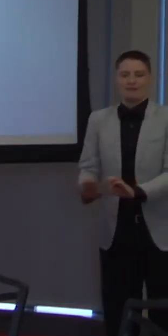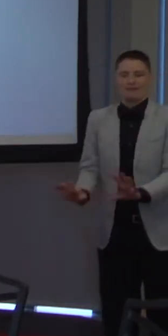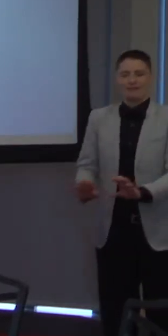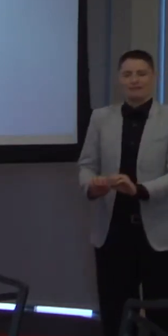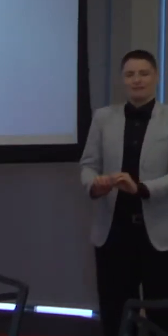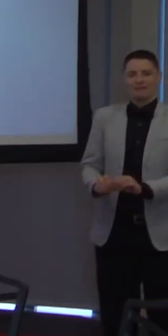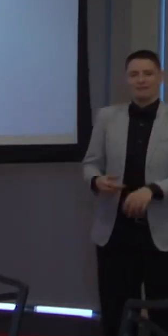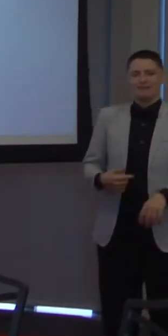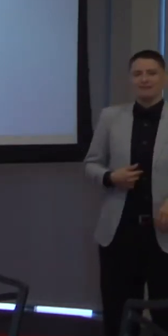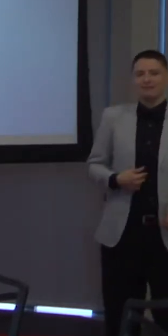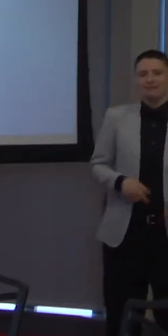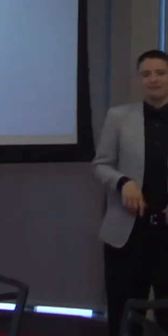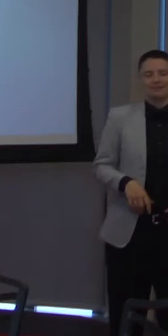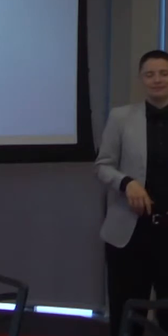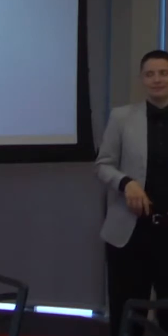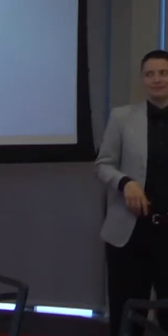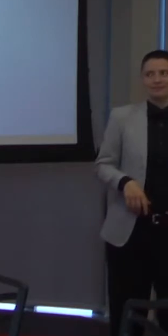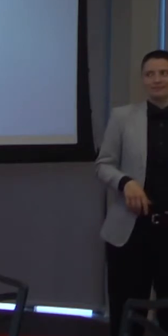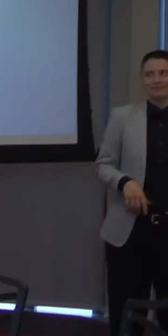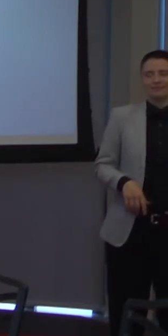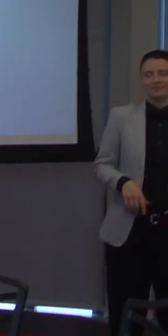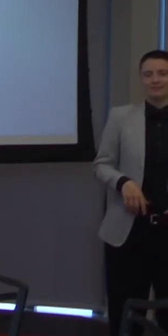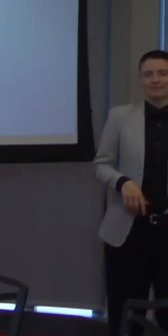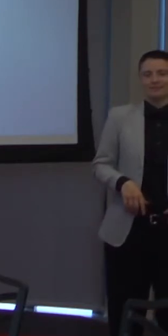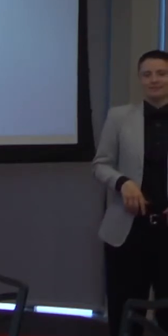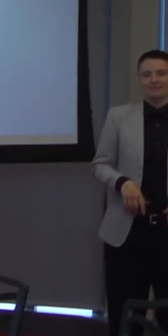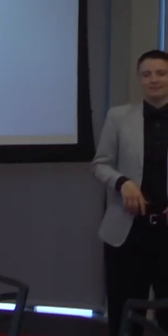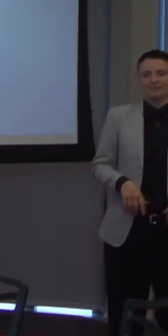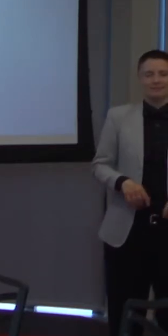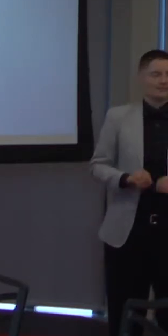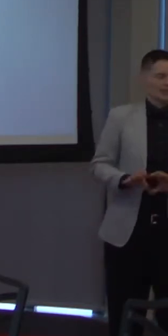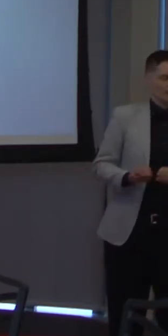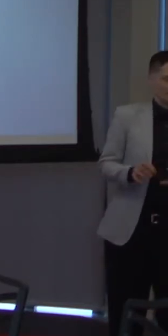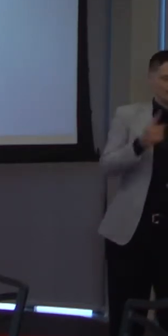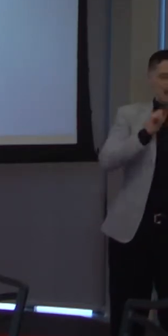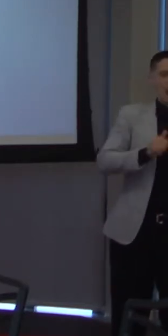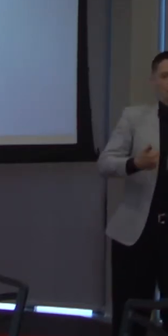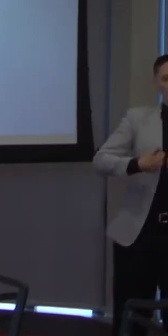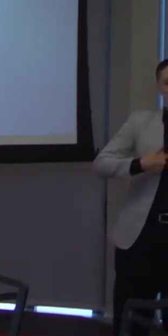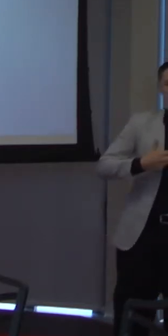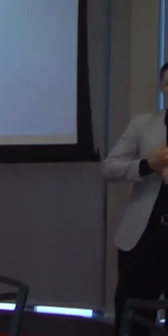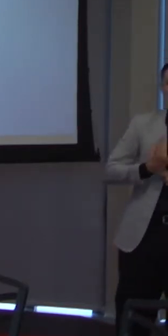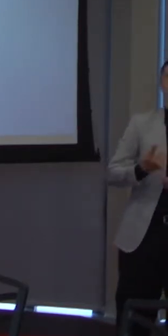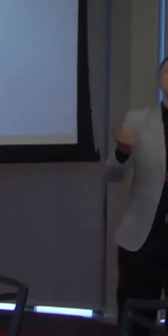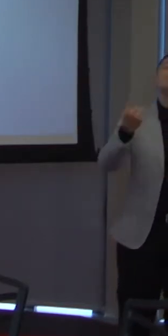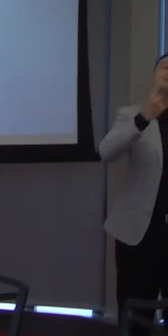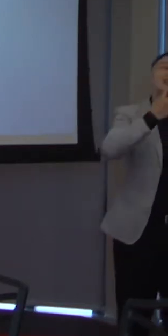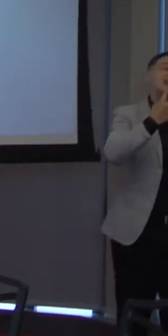I would say, um, I don't know, outside of the university, where I'd find it,